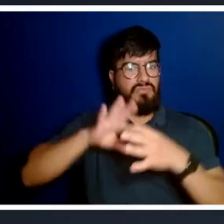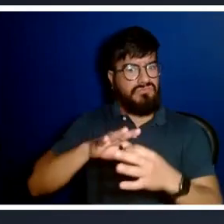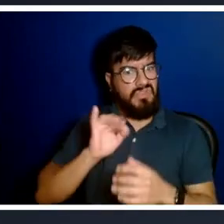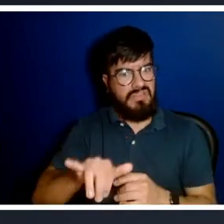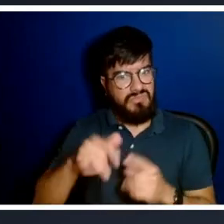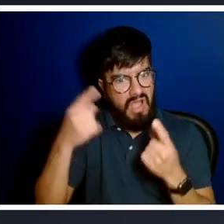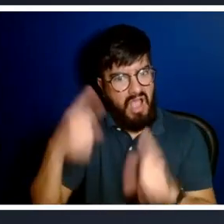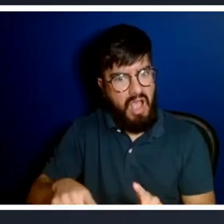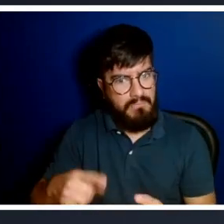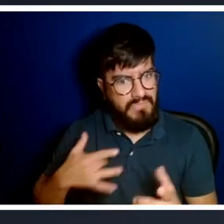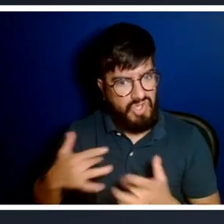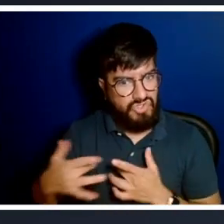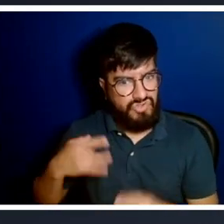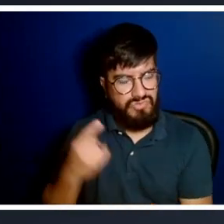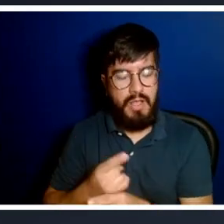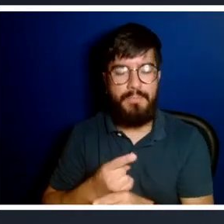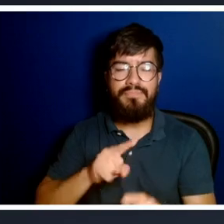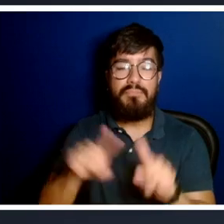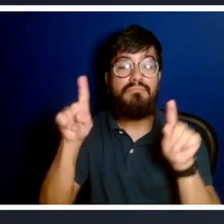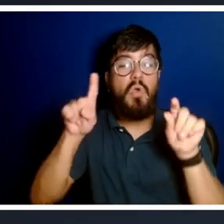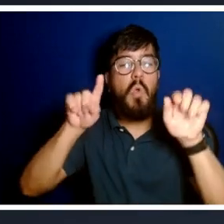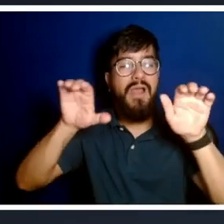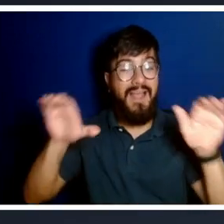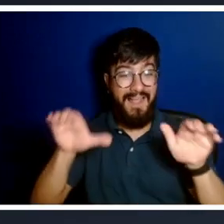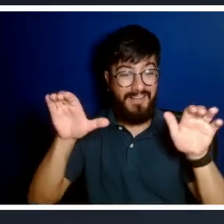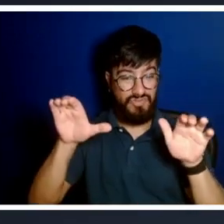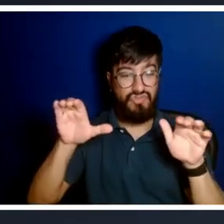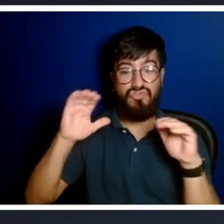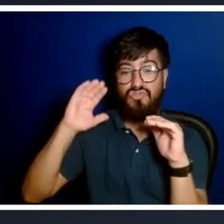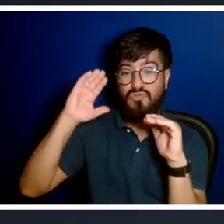the action and the hope piece that Beth was just speaking to and thinking about